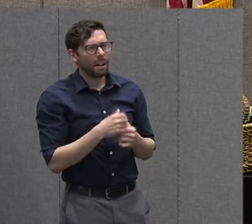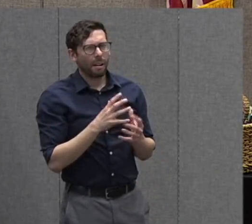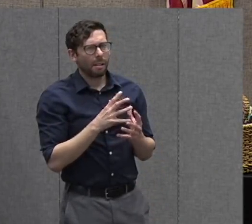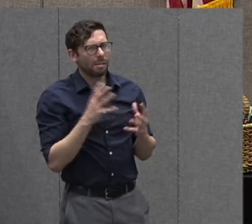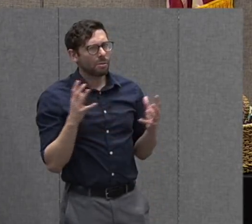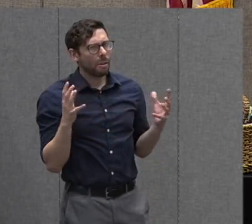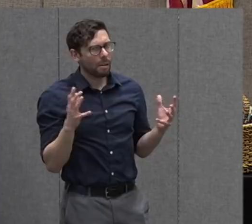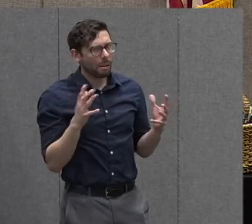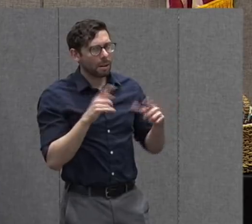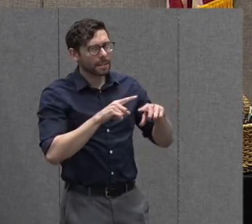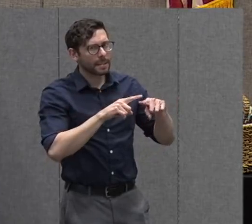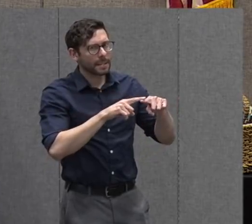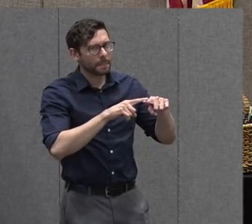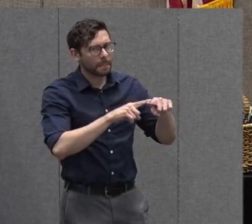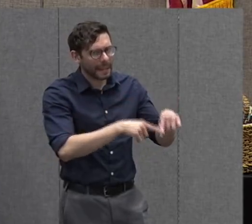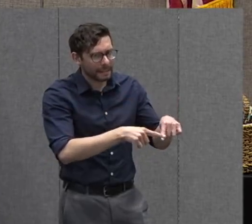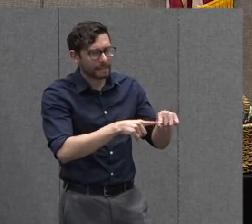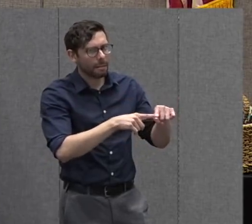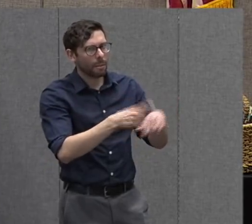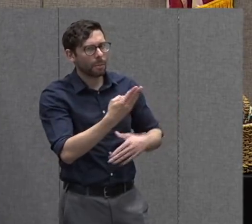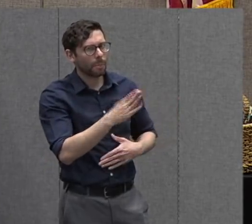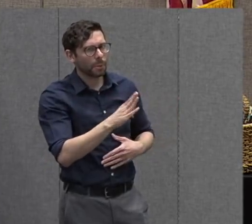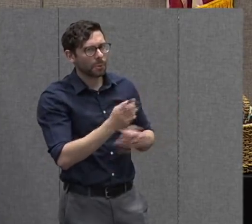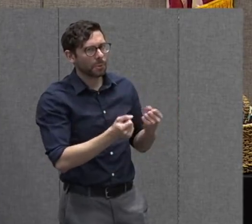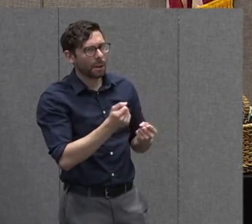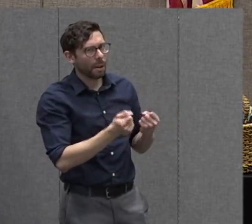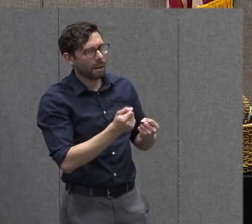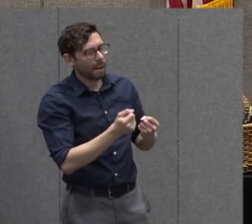[Miss Martindale] splattered with mud. [Mr. R] Whoa.